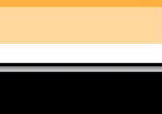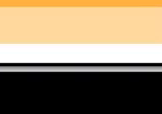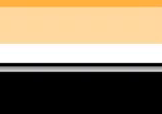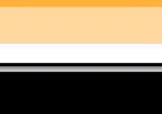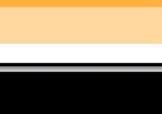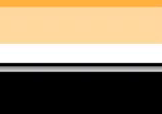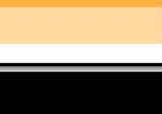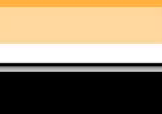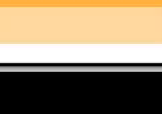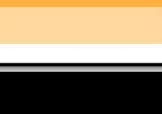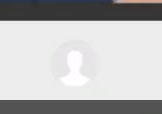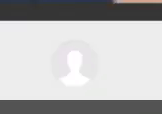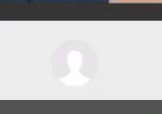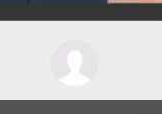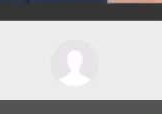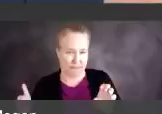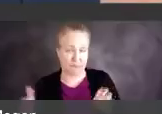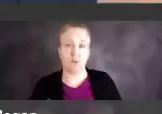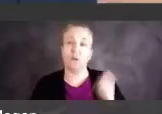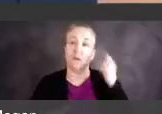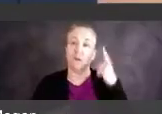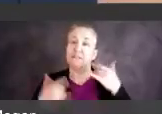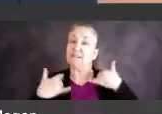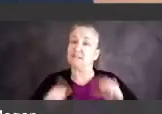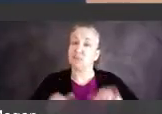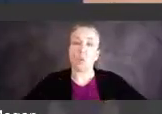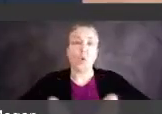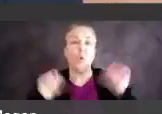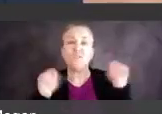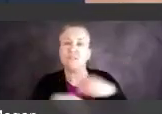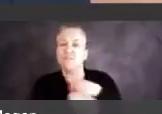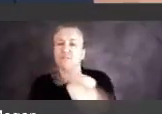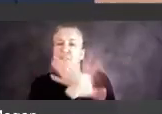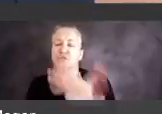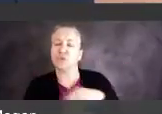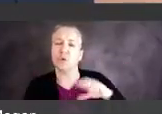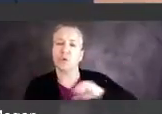We continue to host virtual COVID-19 town halls to answer your questions